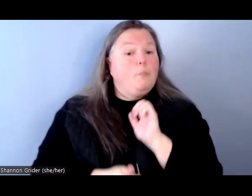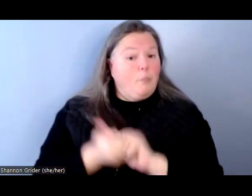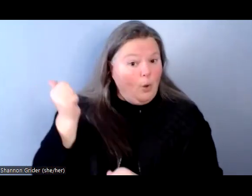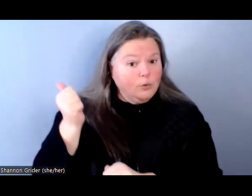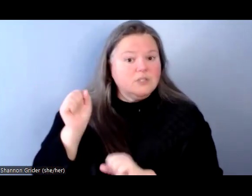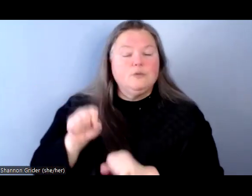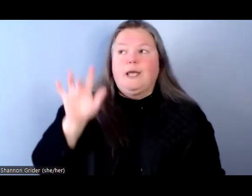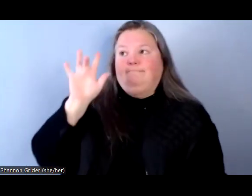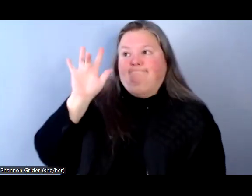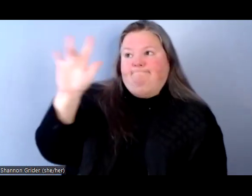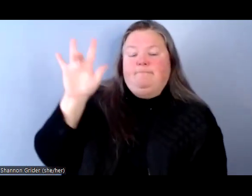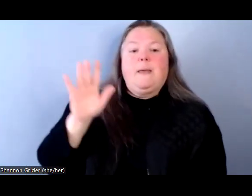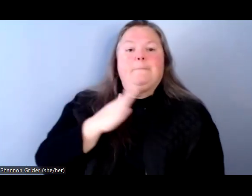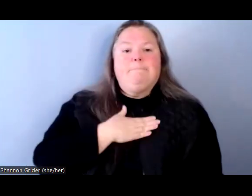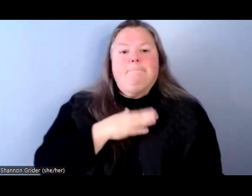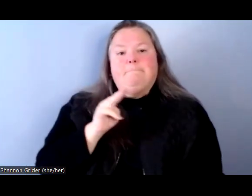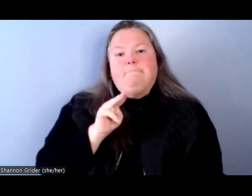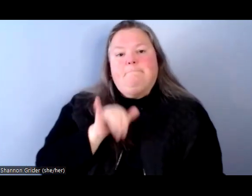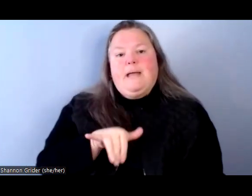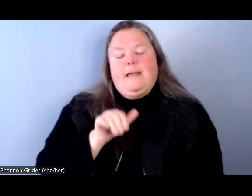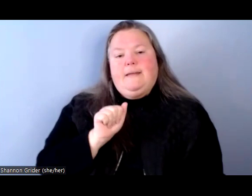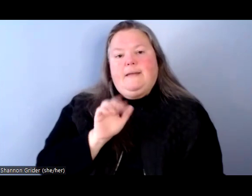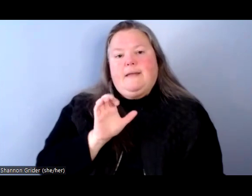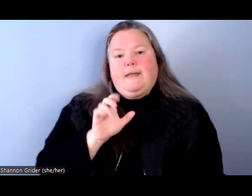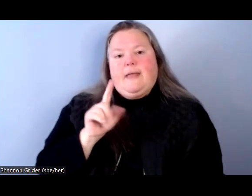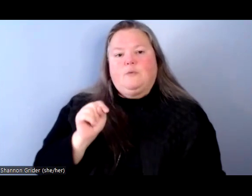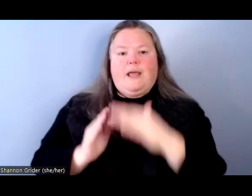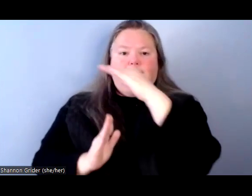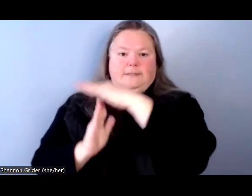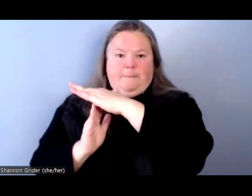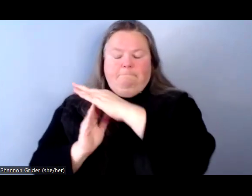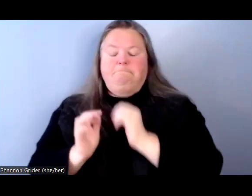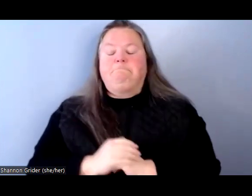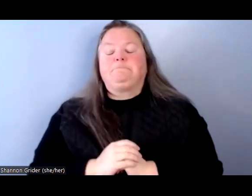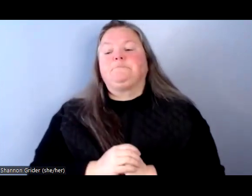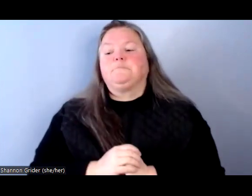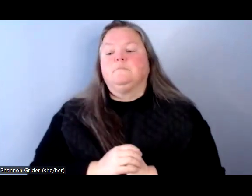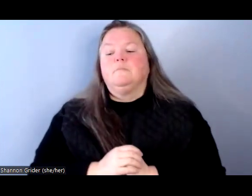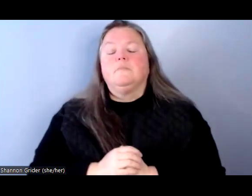most of the information on our own account.